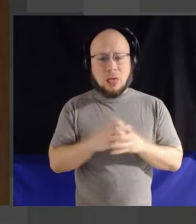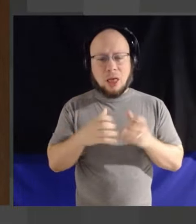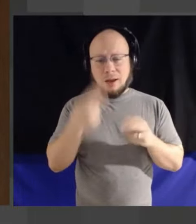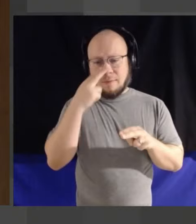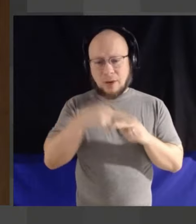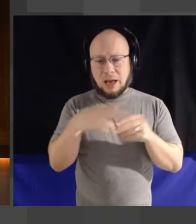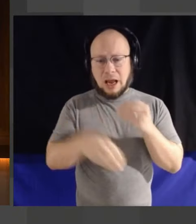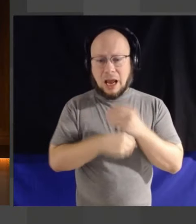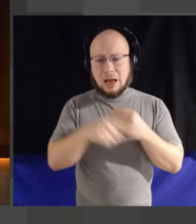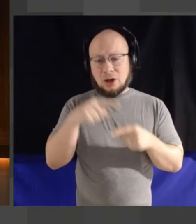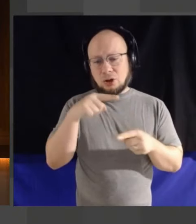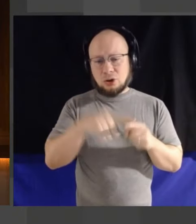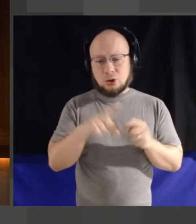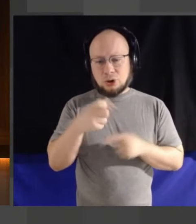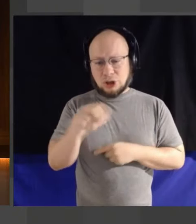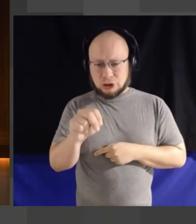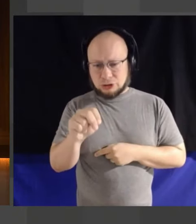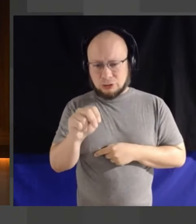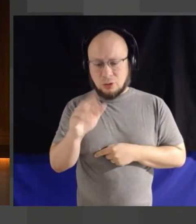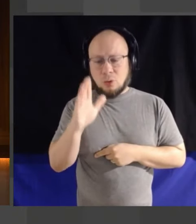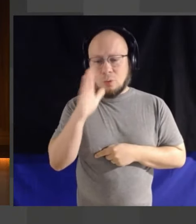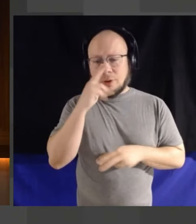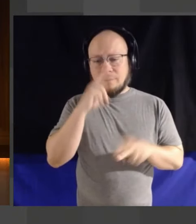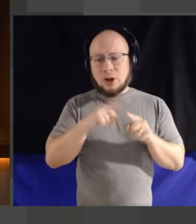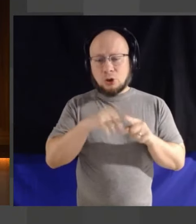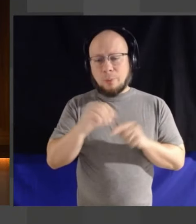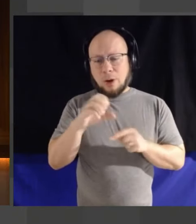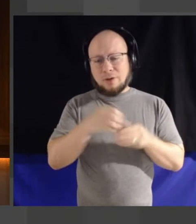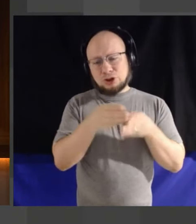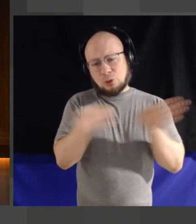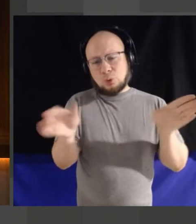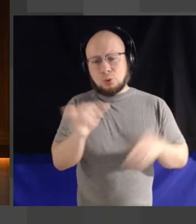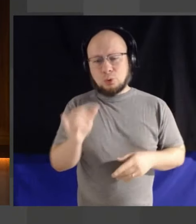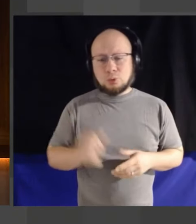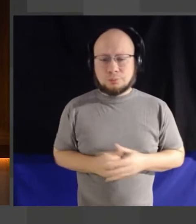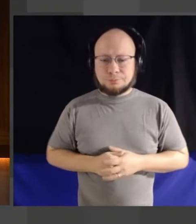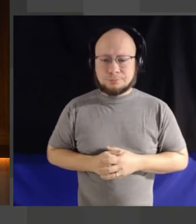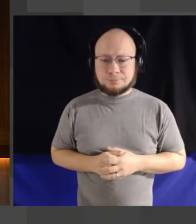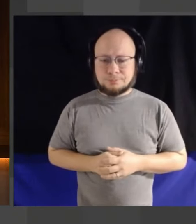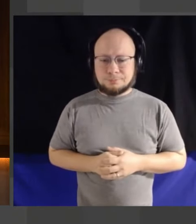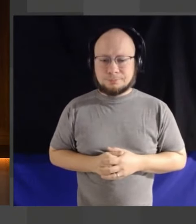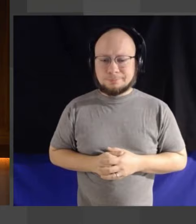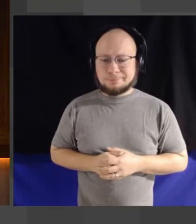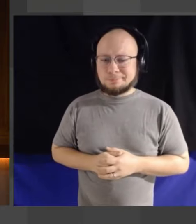ME BUT IT'S AN AMAZING MOB.